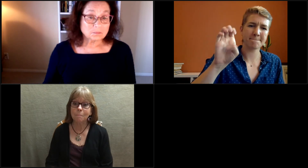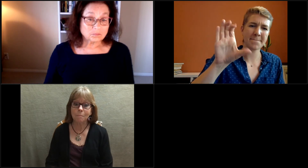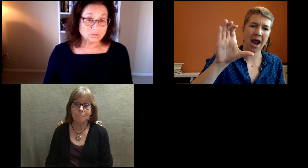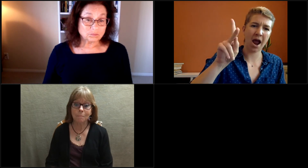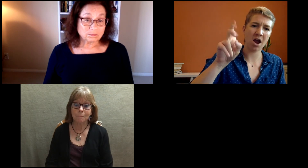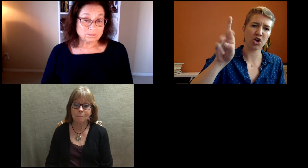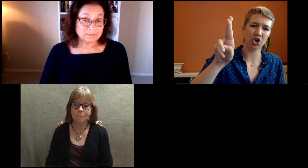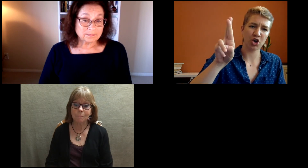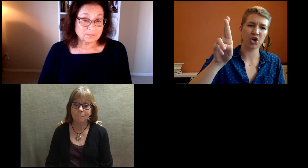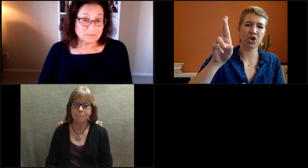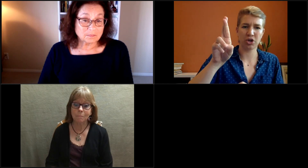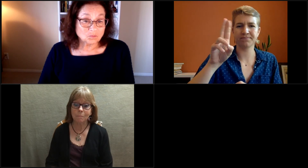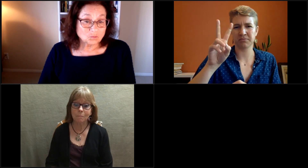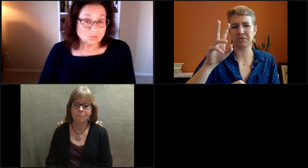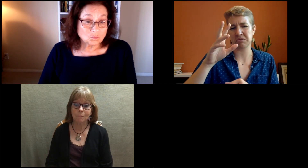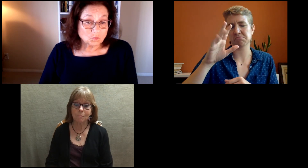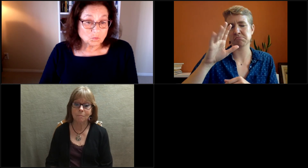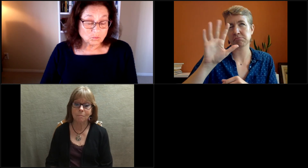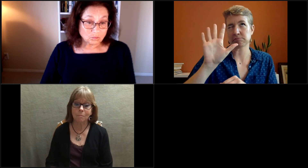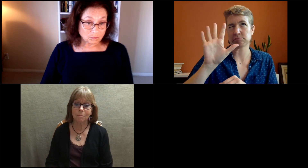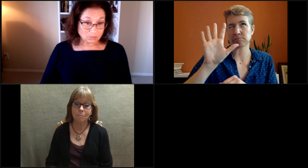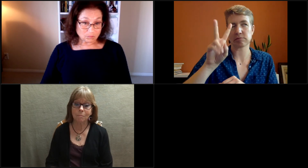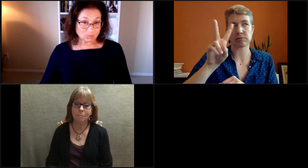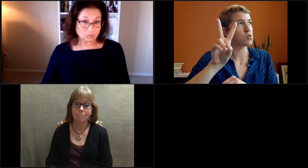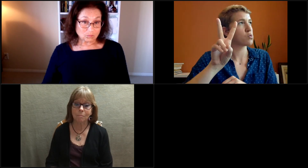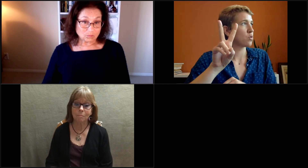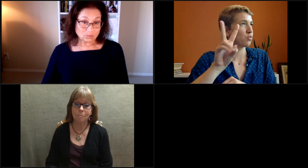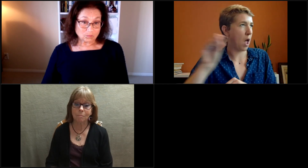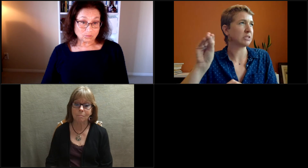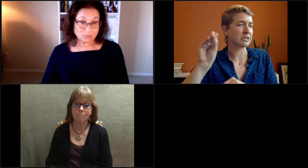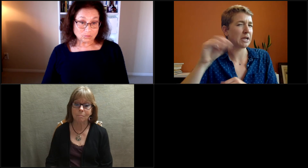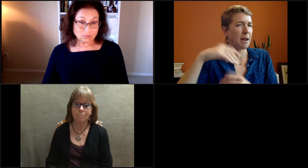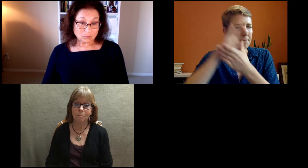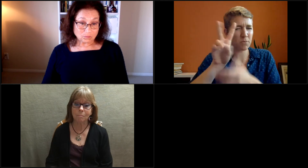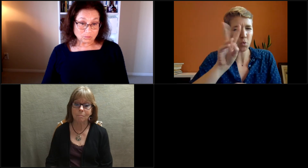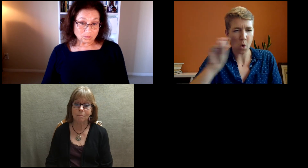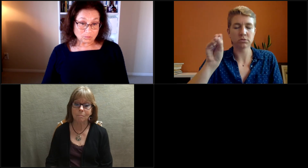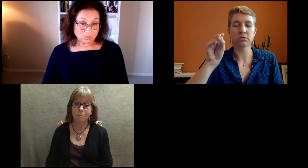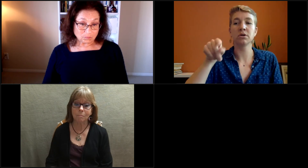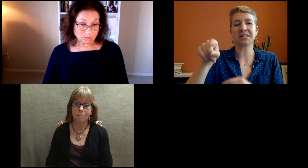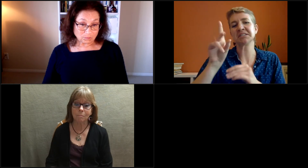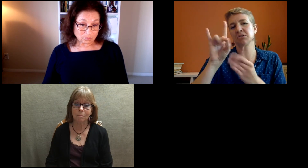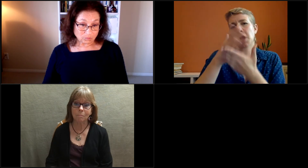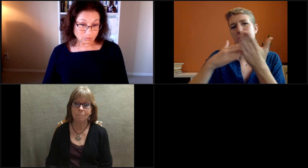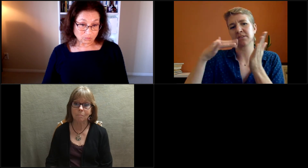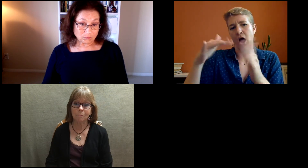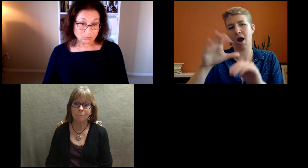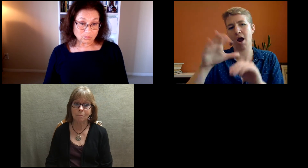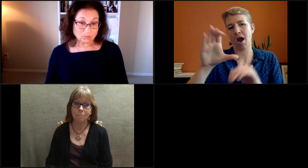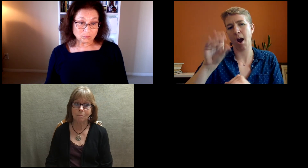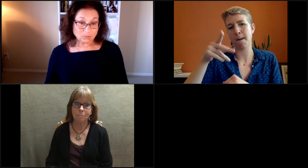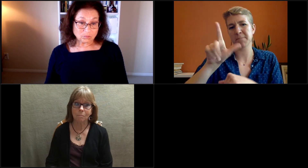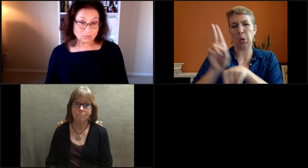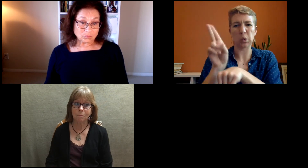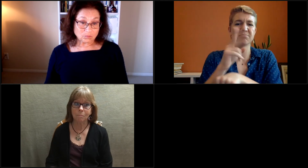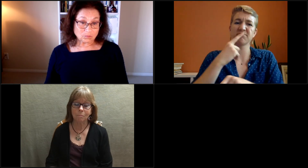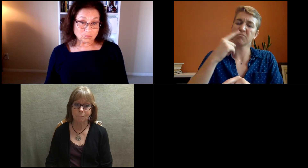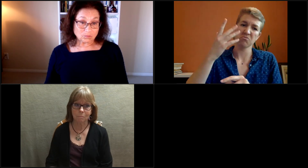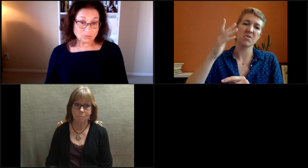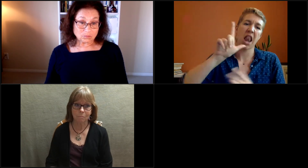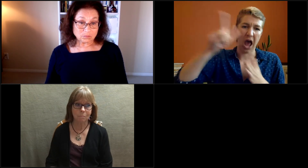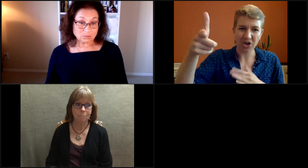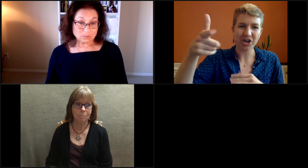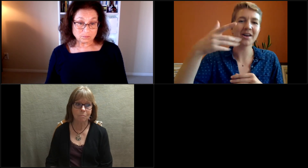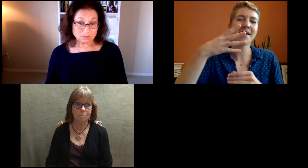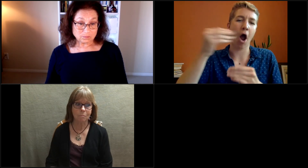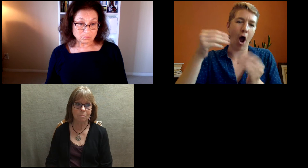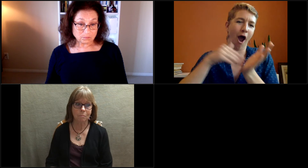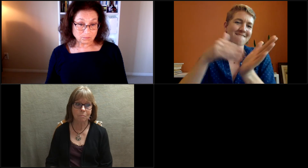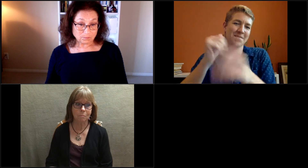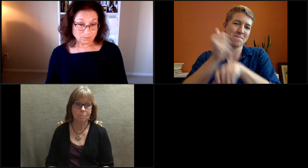And speaking of young children’s use of copula, Becker in 2000--I believe it’s 2000, the year that it was published--did studies on copular use.